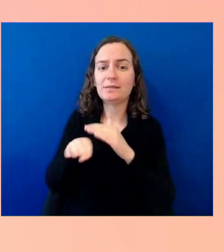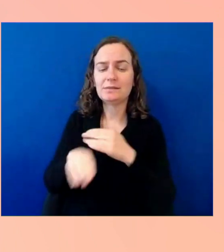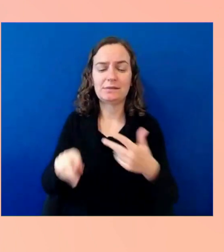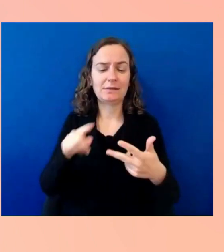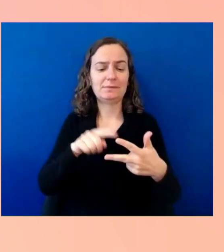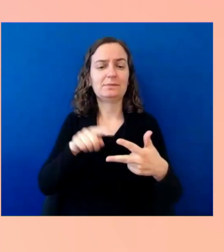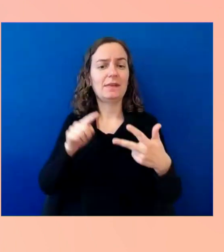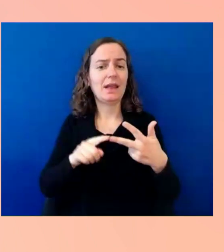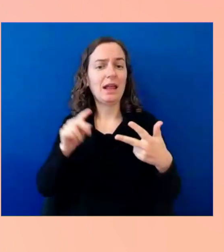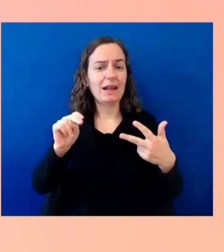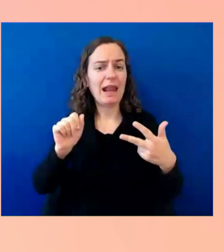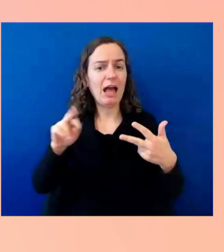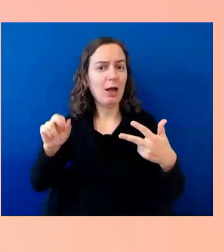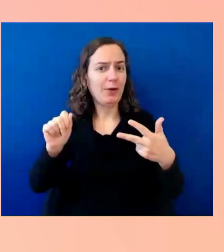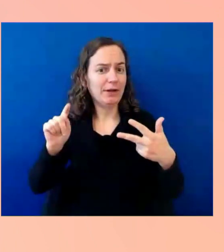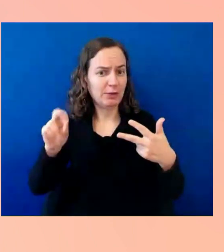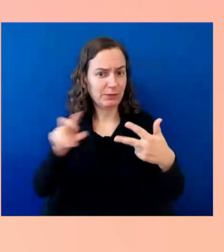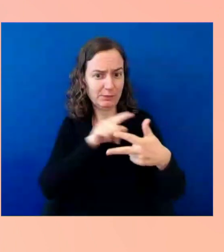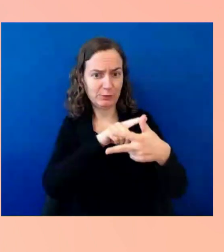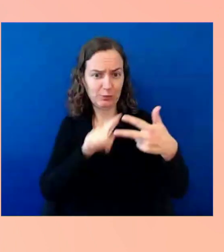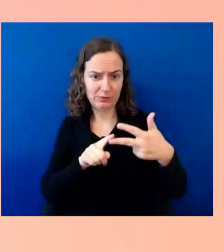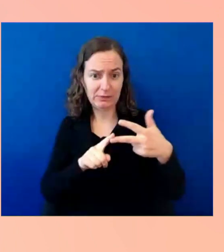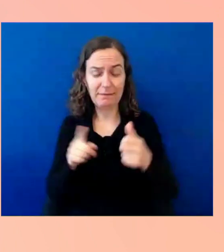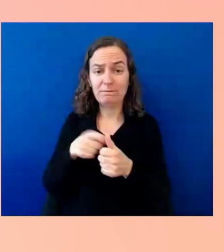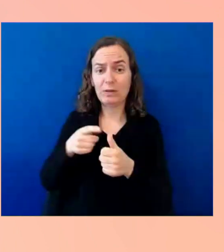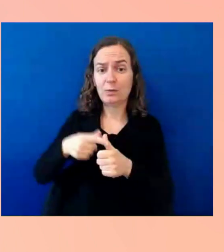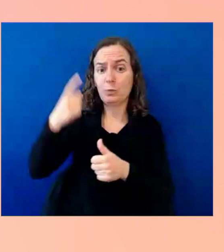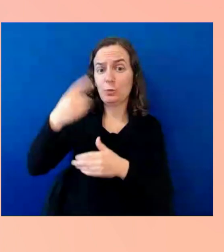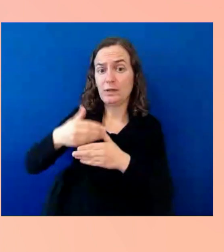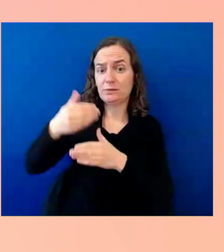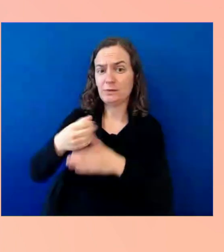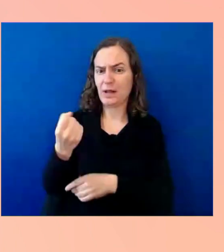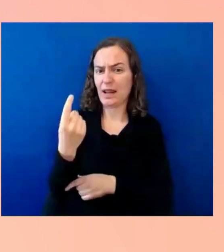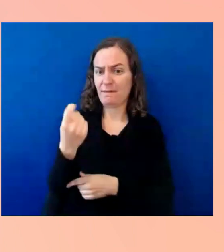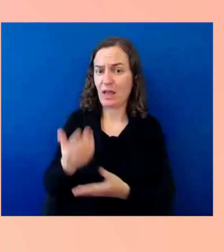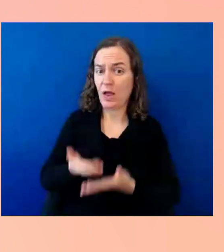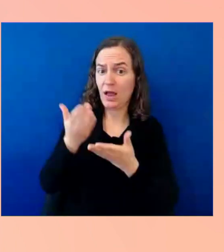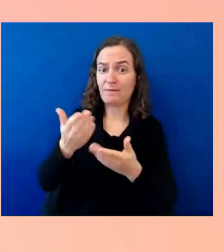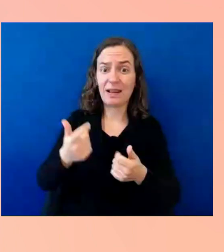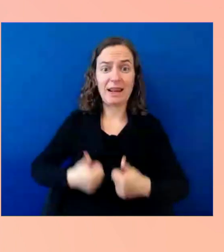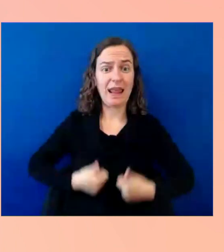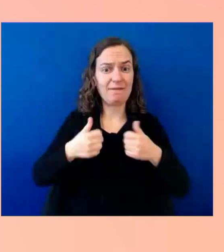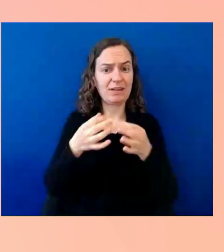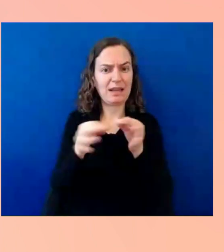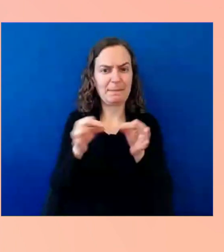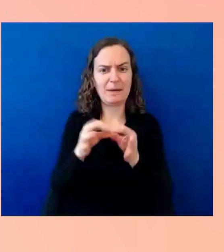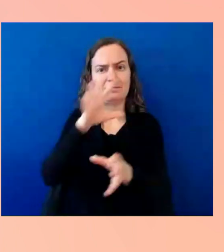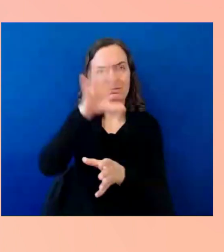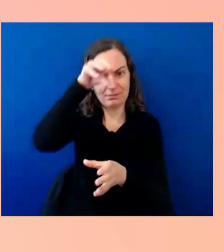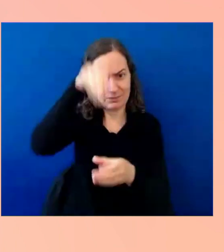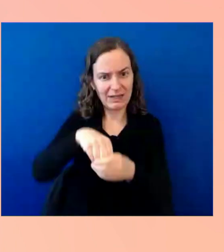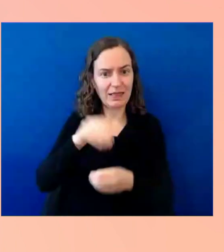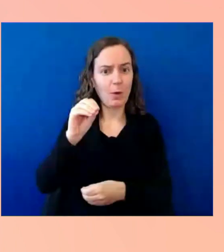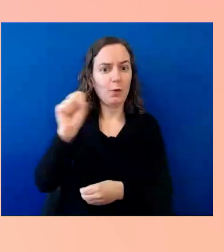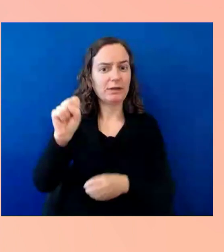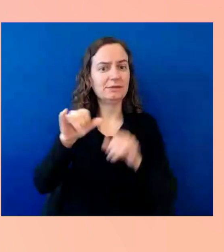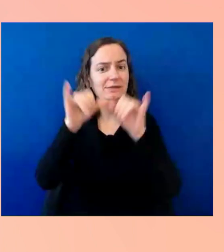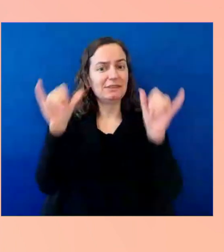Systems-wide, Live Captions on Windows 11 can automatically transcribe spoken content from any audio.